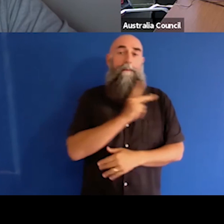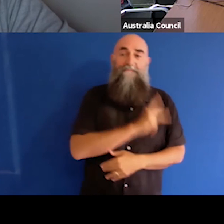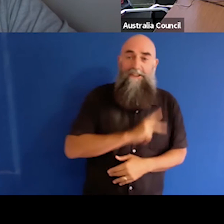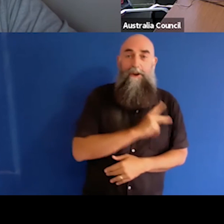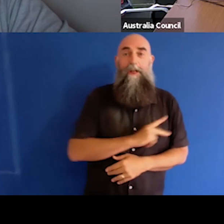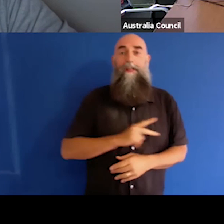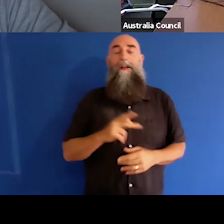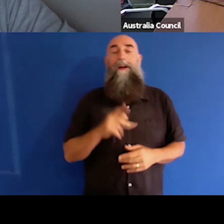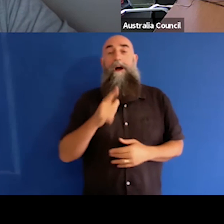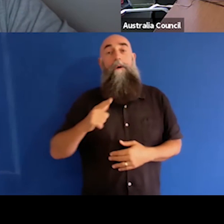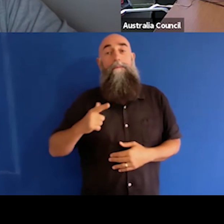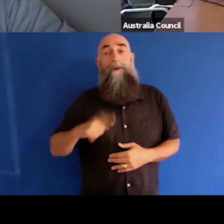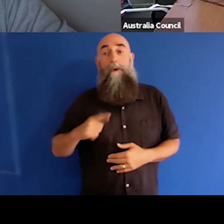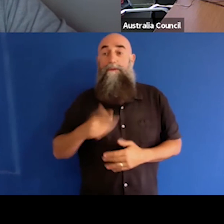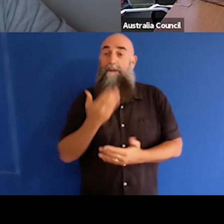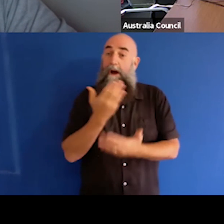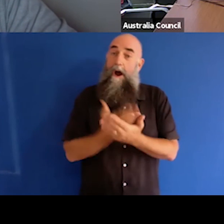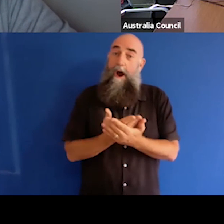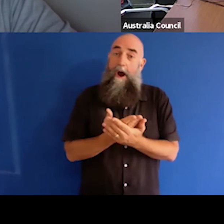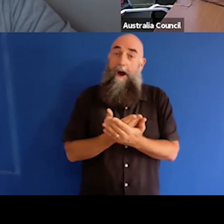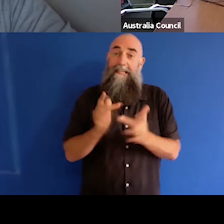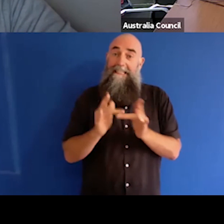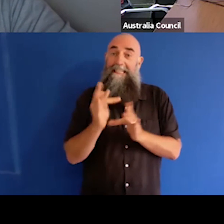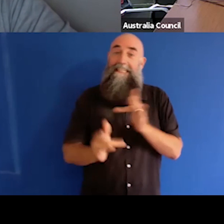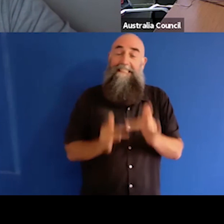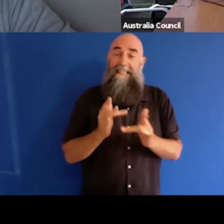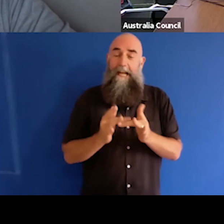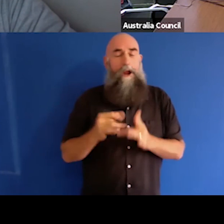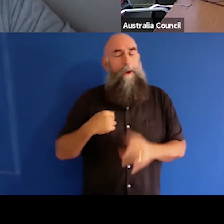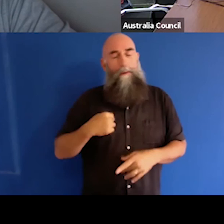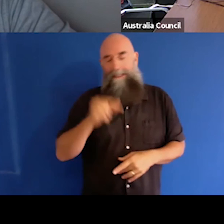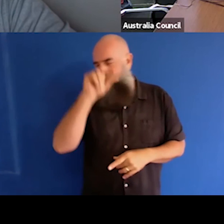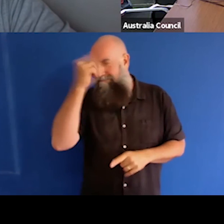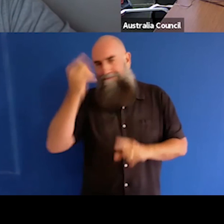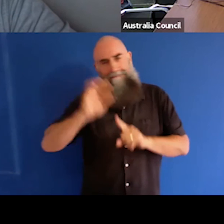and because it's all online, we just want with to keep improving and giving you the best